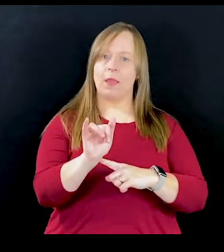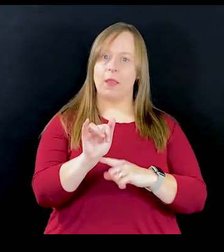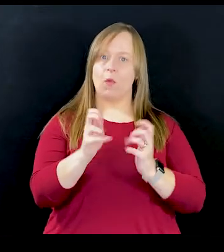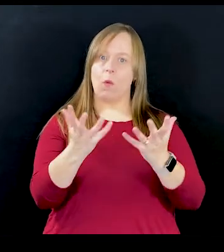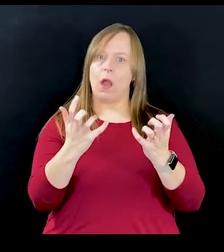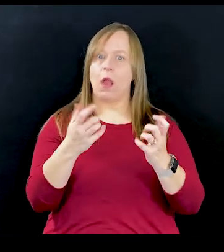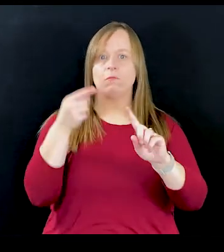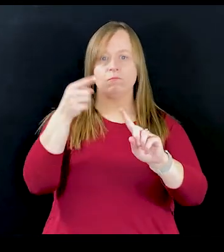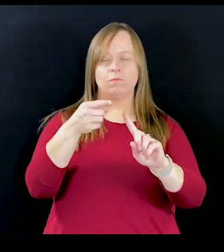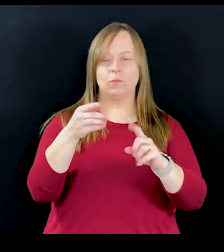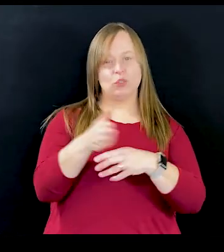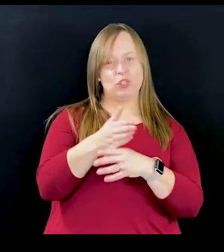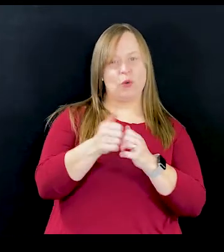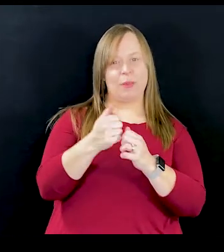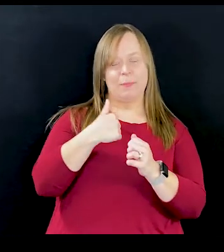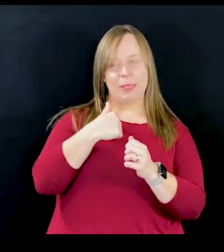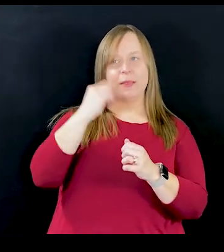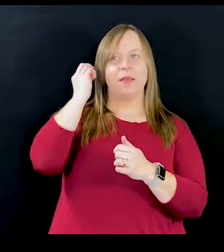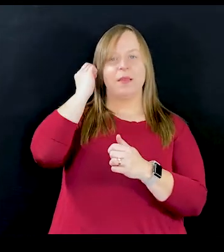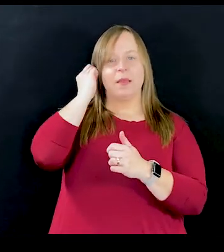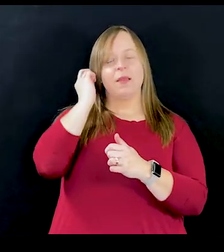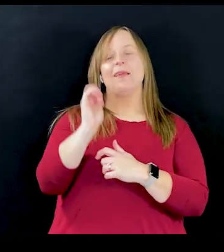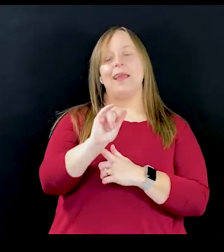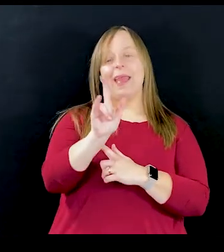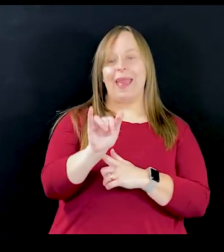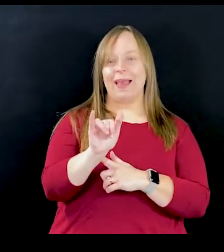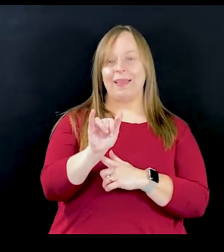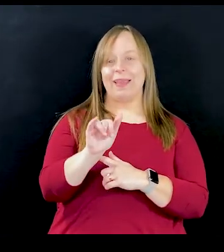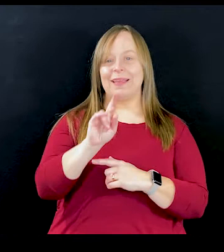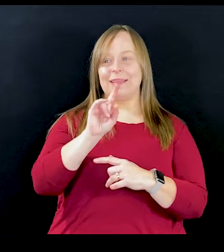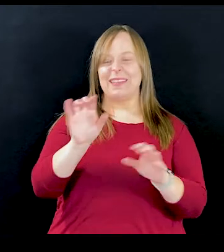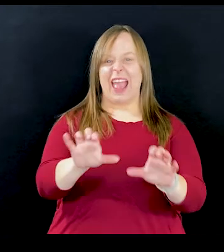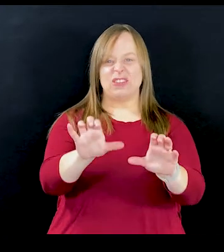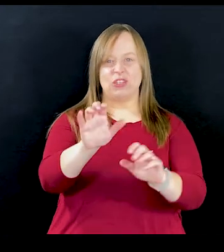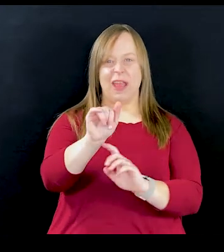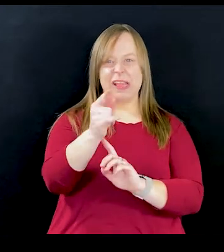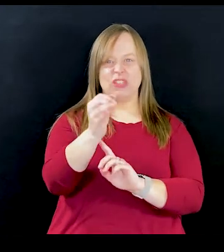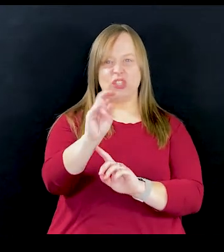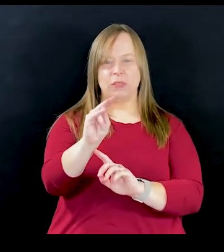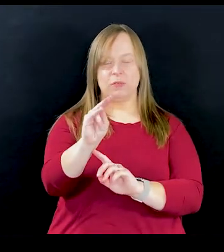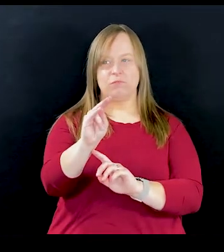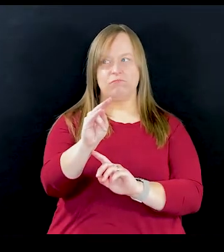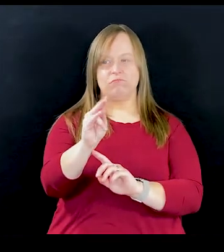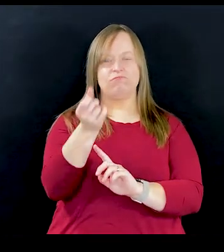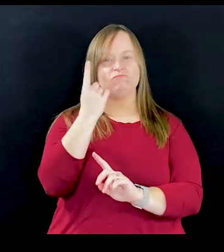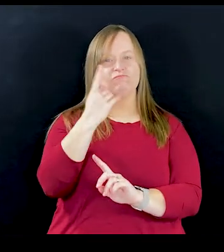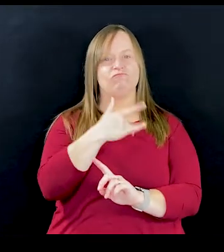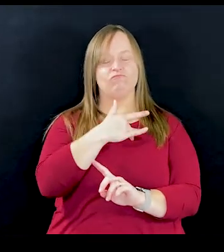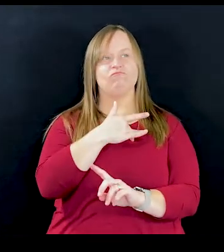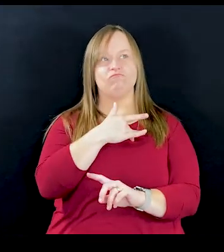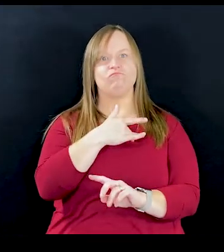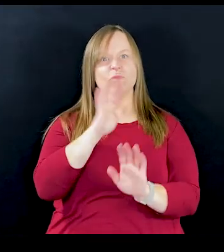And when you shared with me that being an ally is action that really landed on me in a great way.